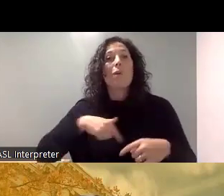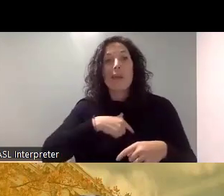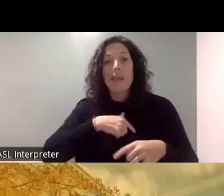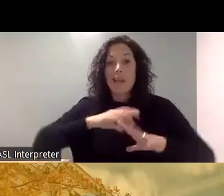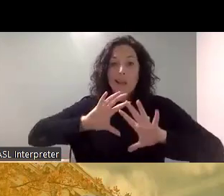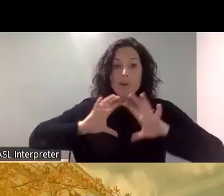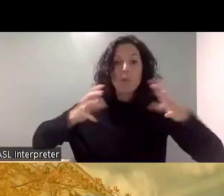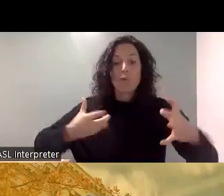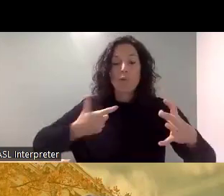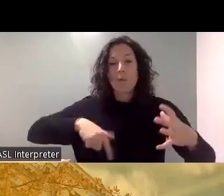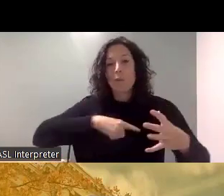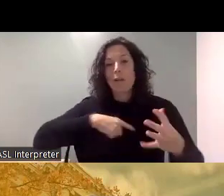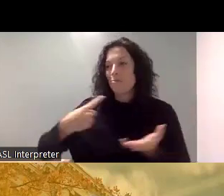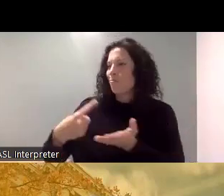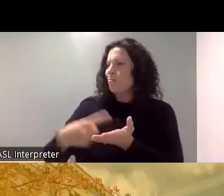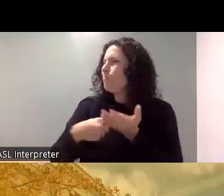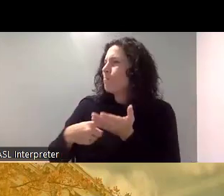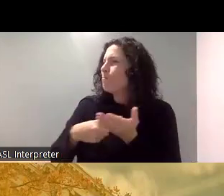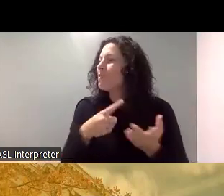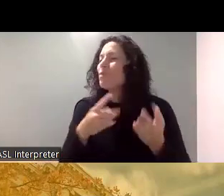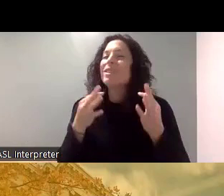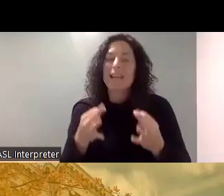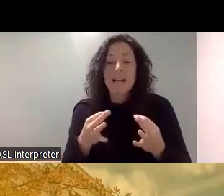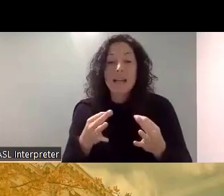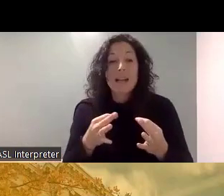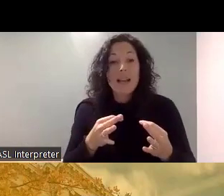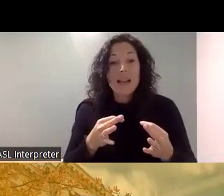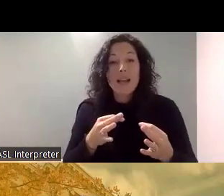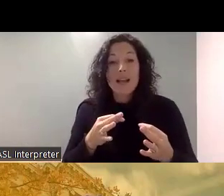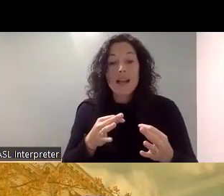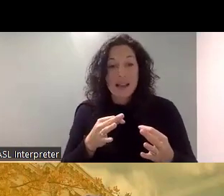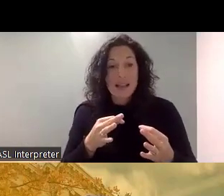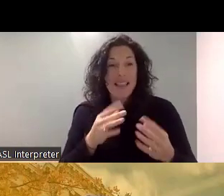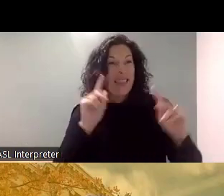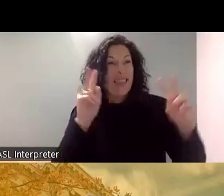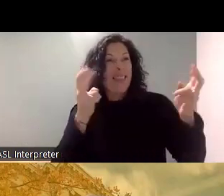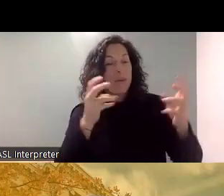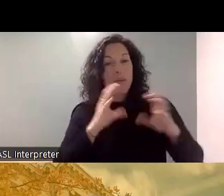we decided in addition to that overarching theme about communication